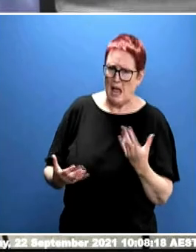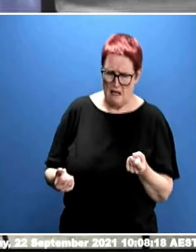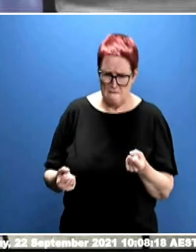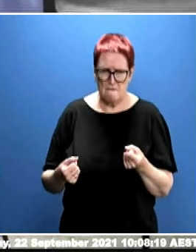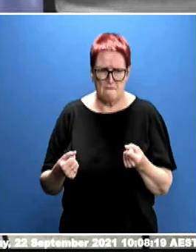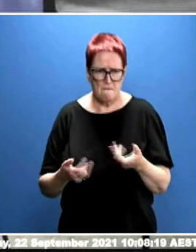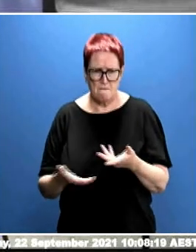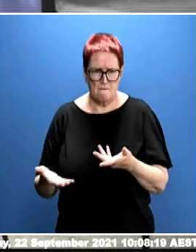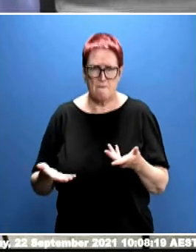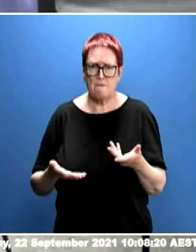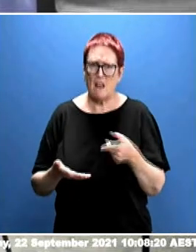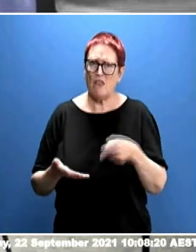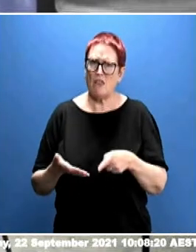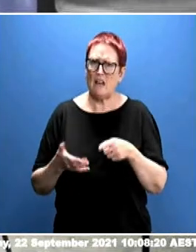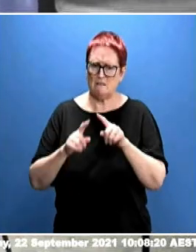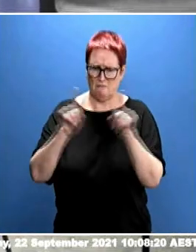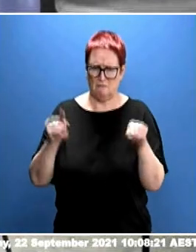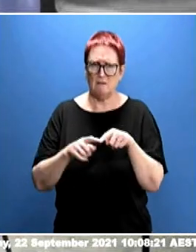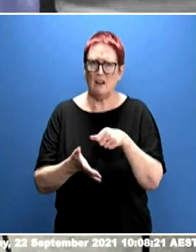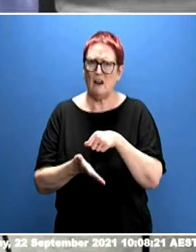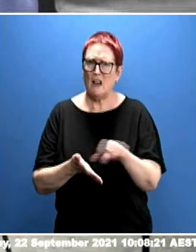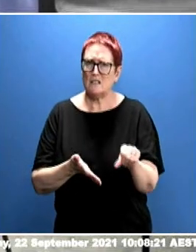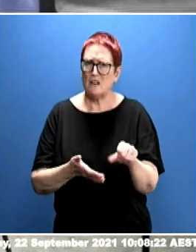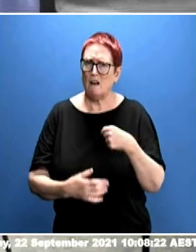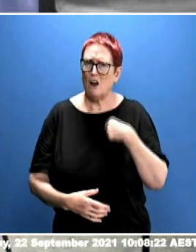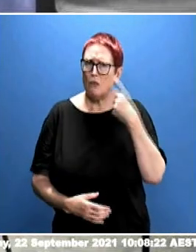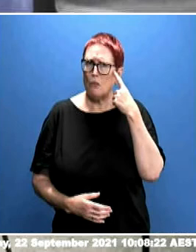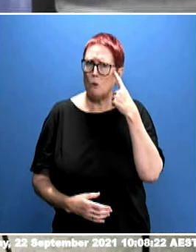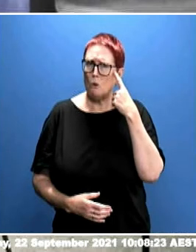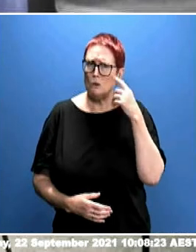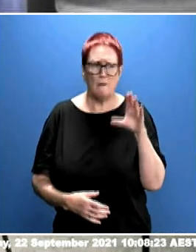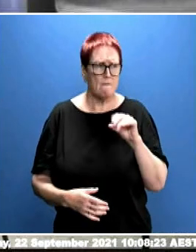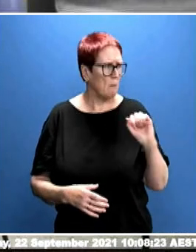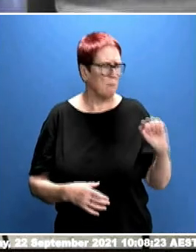anyway that notice, but I would have thought on the basis of what Mr Crowley